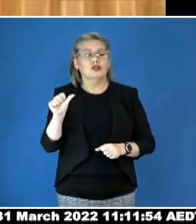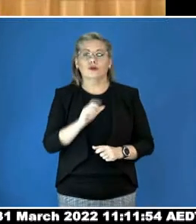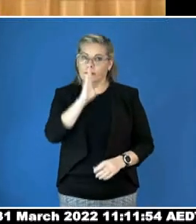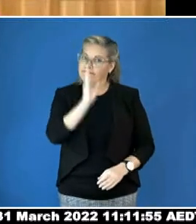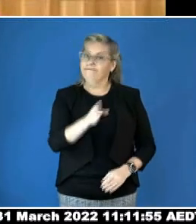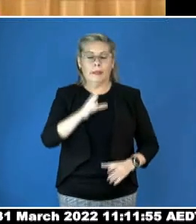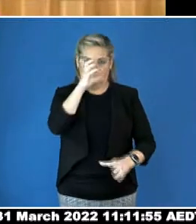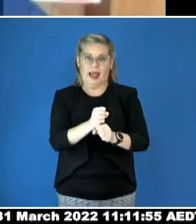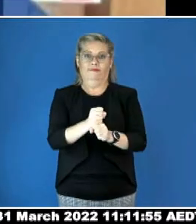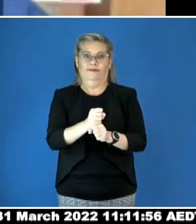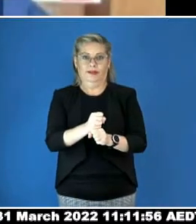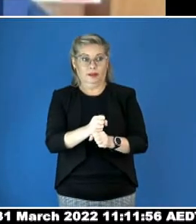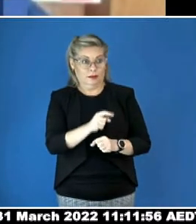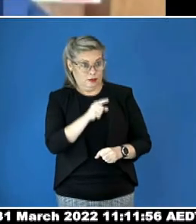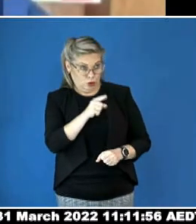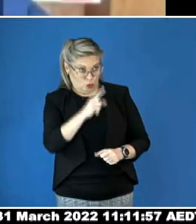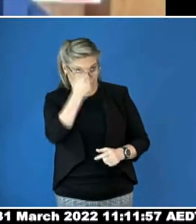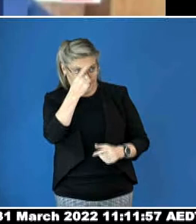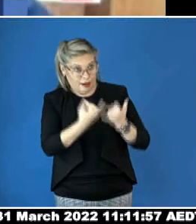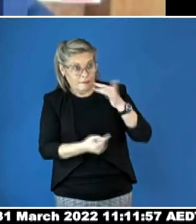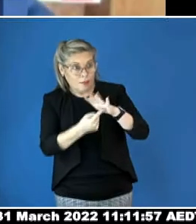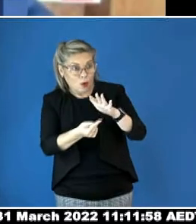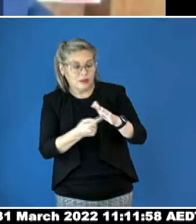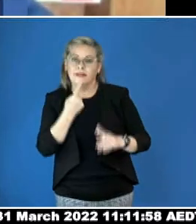Yes. MS EASTMAN: And that's an outcome that you would like to see? Yes.